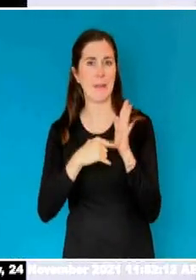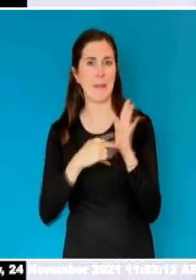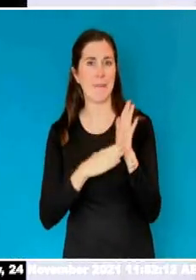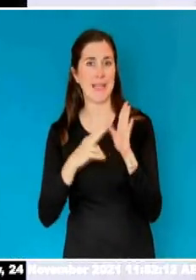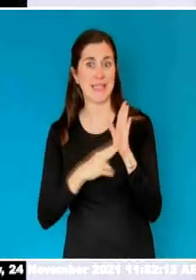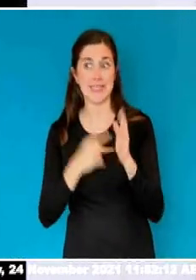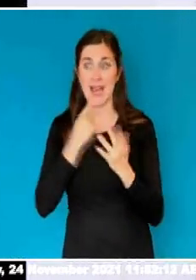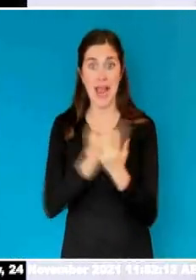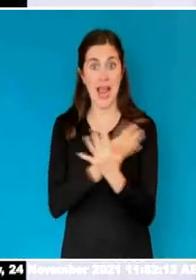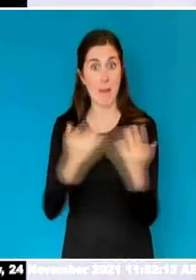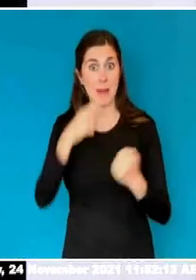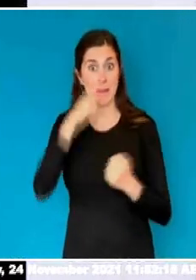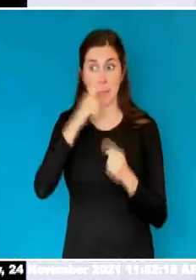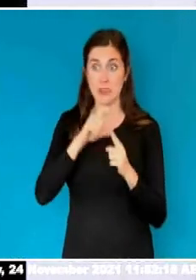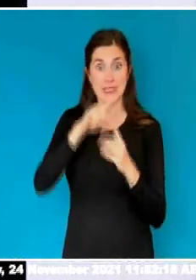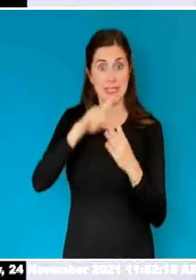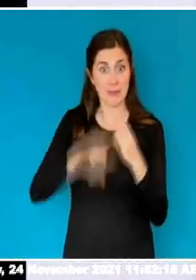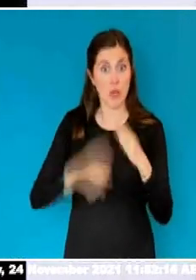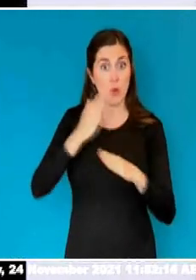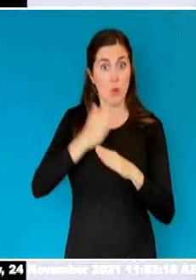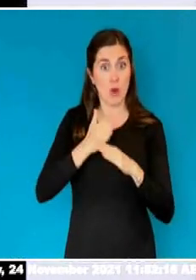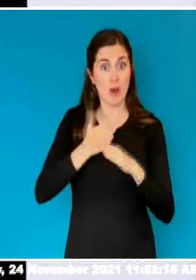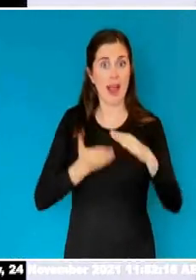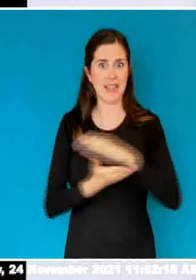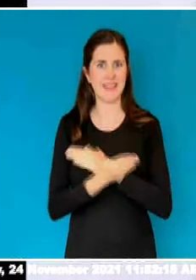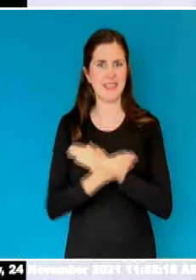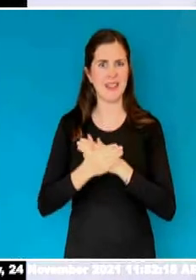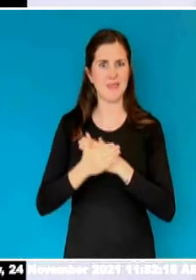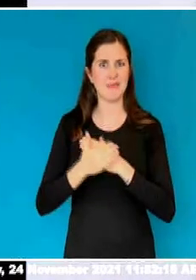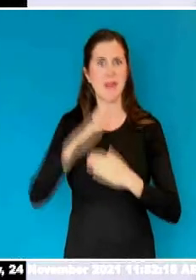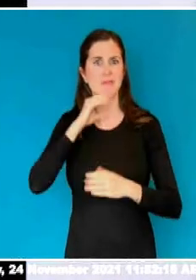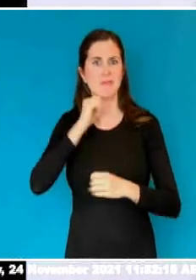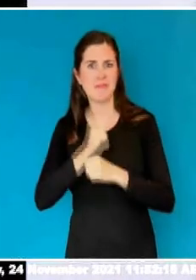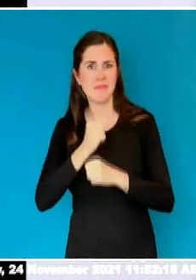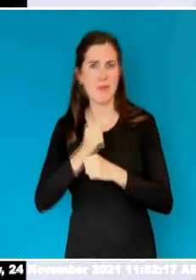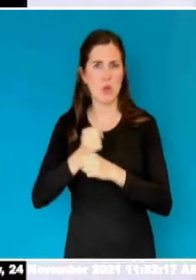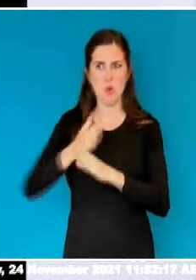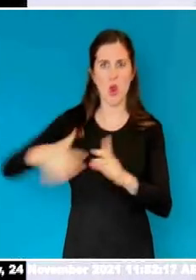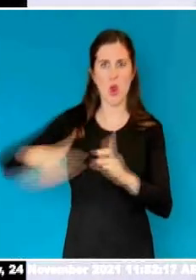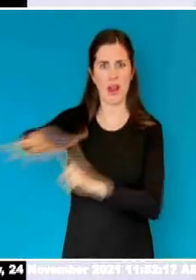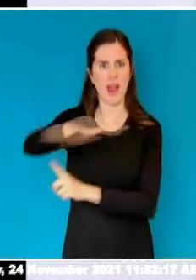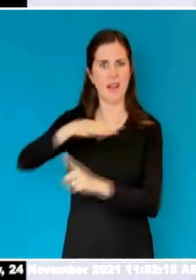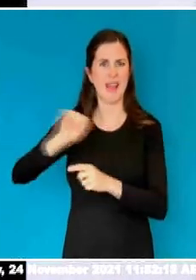disability recorded in the HR system across the Australian Public Service as a whole is 4